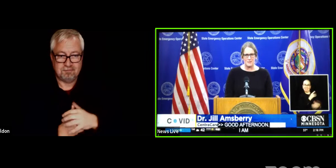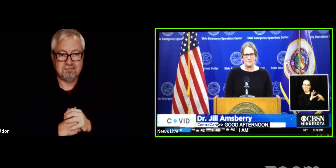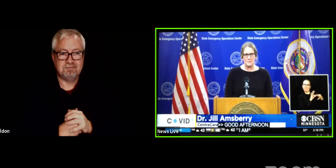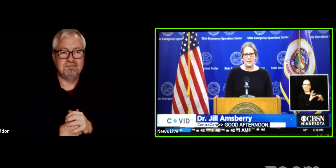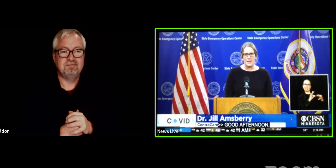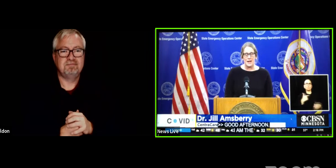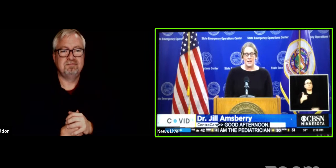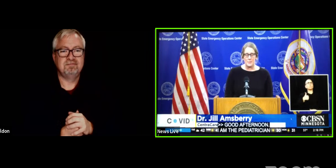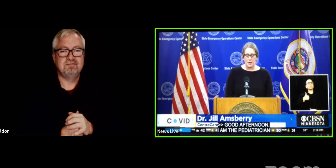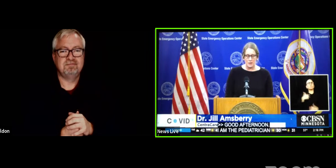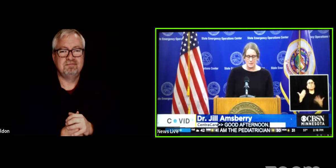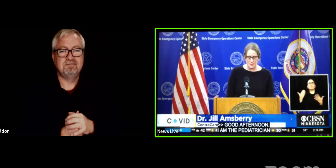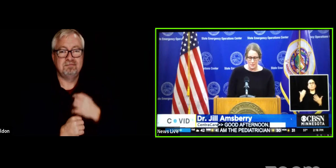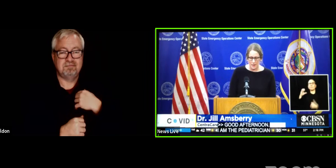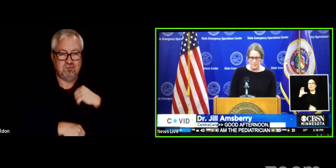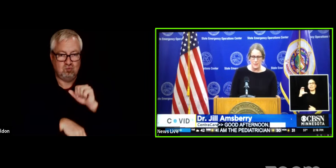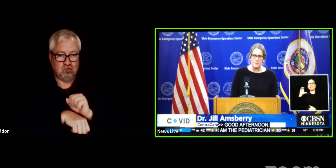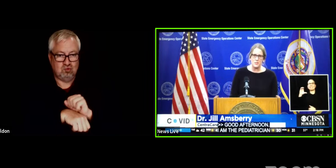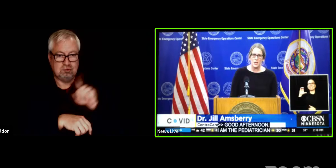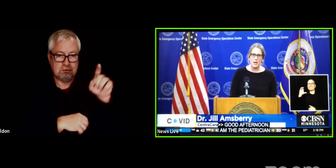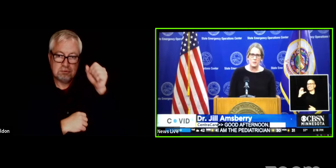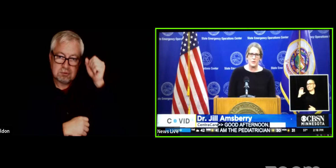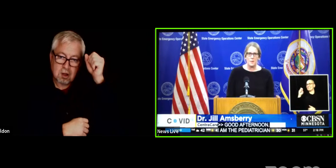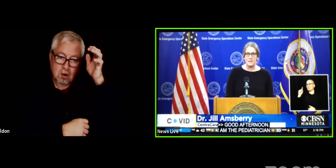MINNESOTA. I AM ALSO A MOTHER OF A CHILD WITH COMPLEX